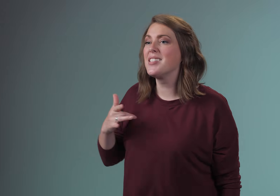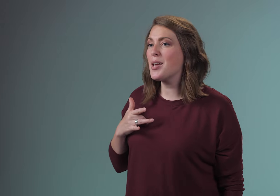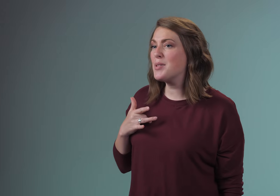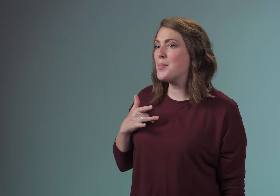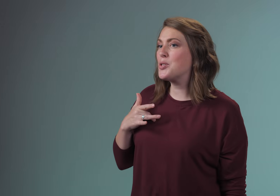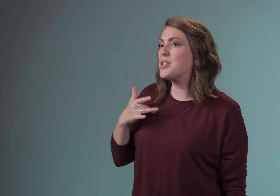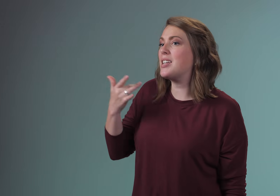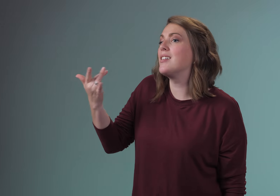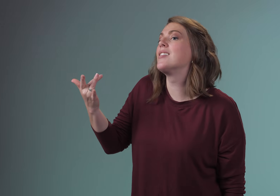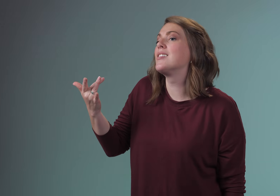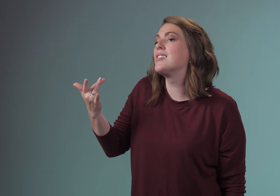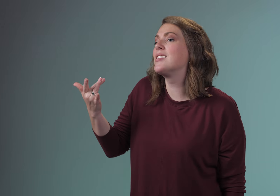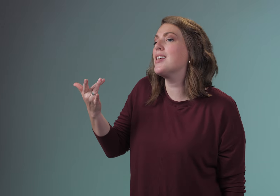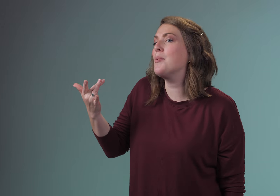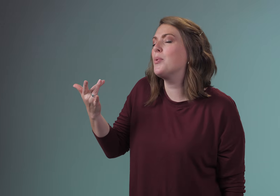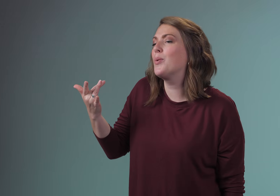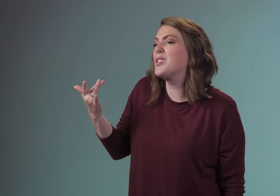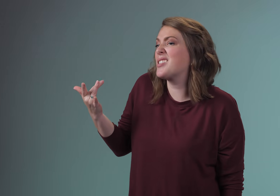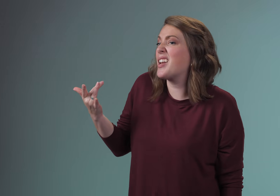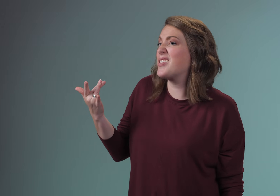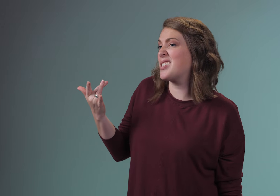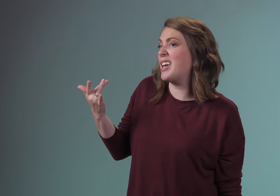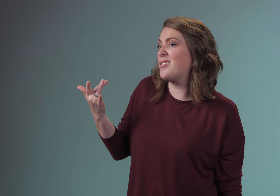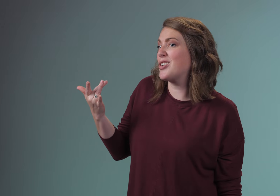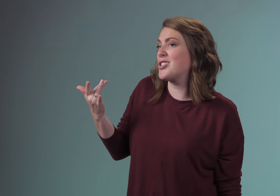sometimes you'll see SUP which is kind of a slang version.